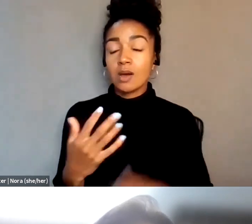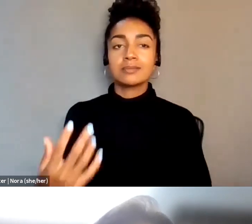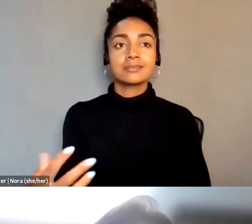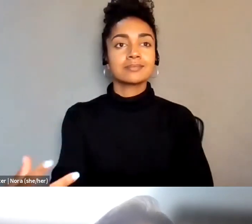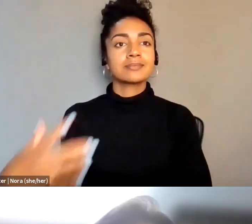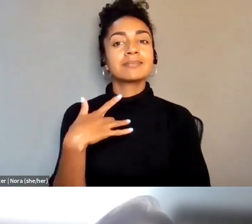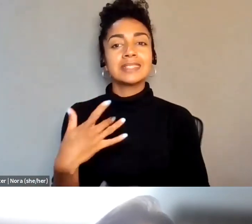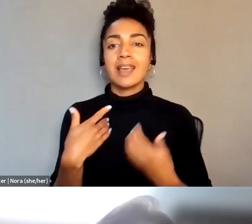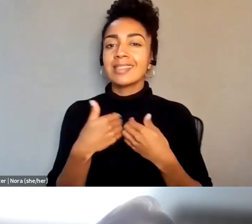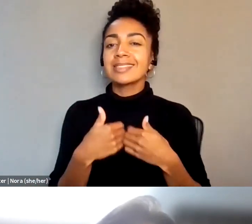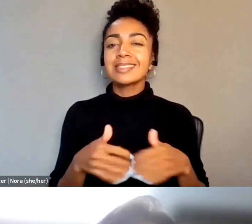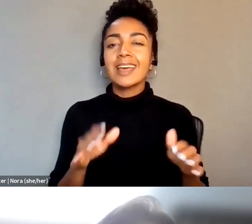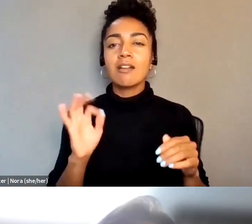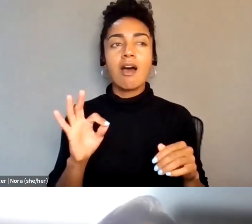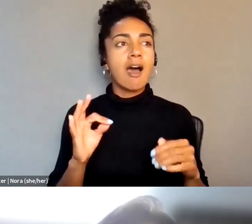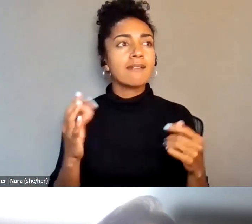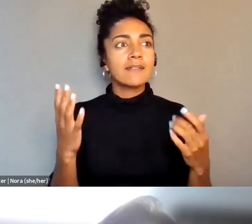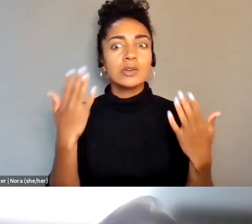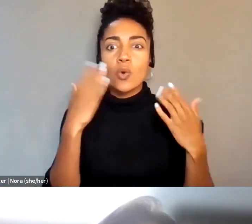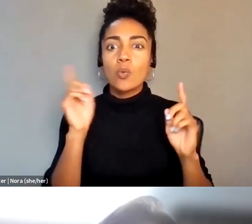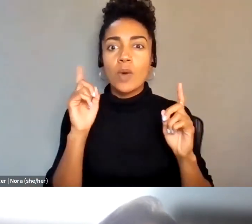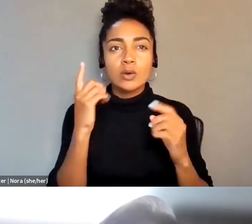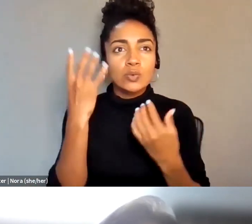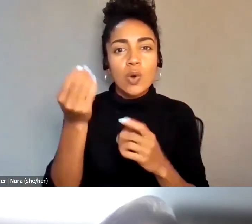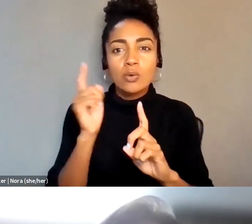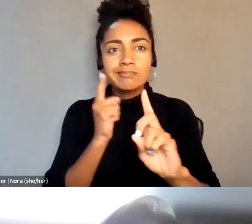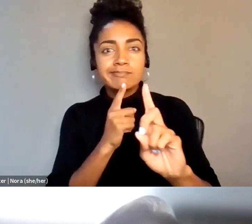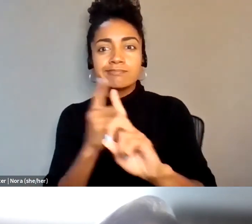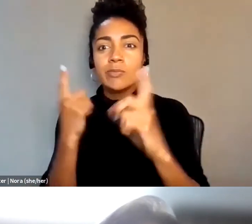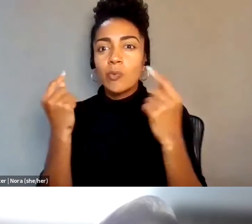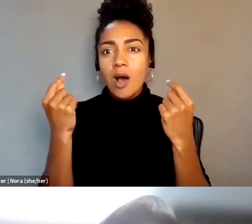There is no guidance for girls like me and no one teaches us the importance of studying.